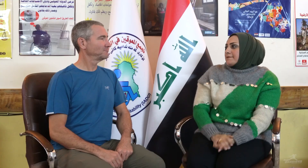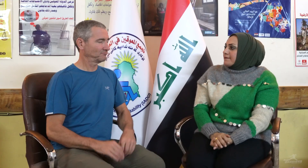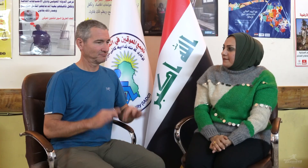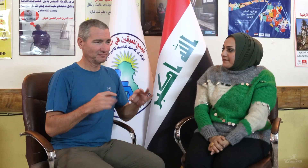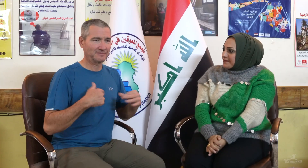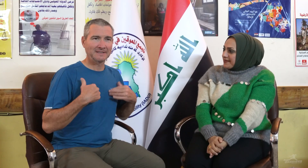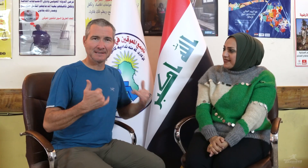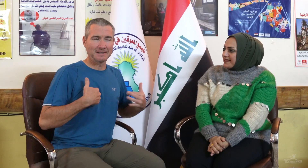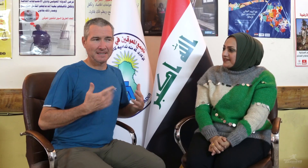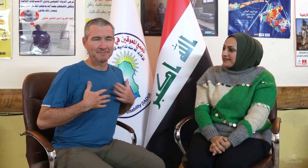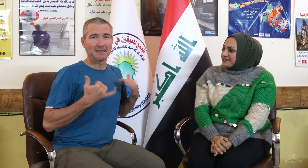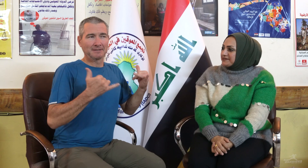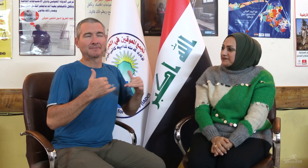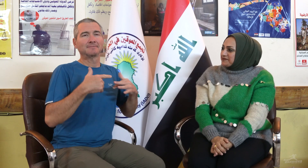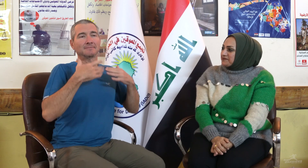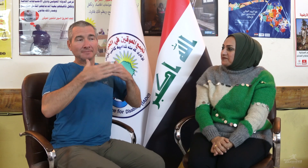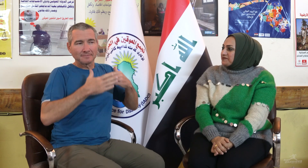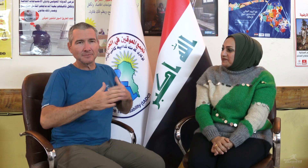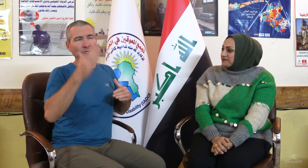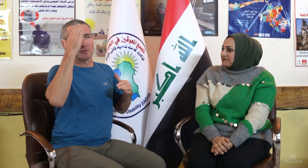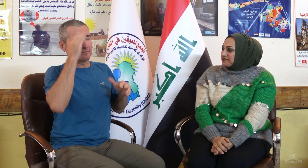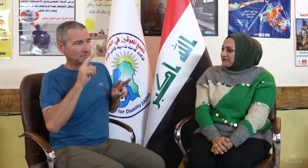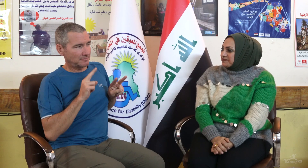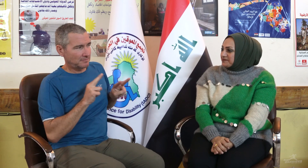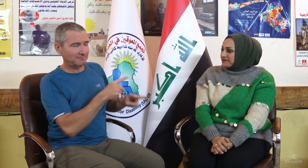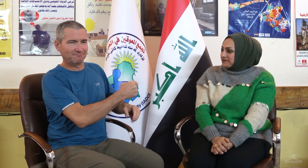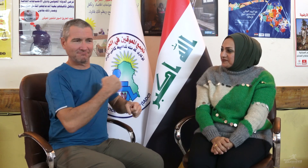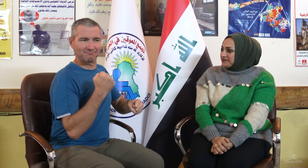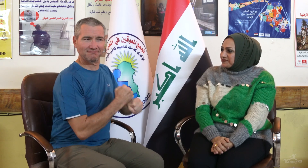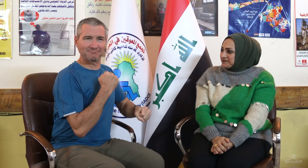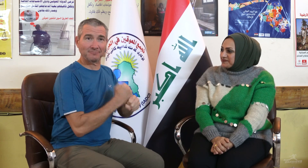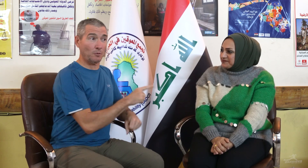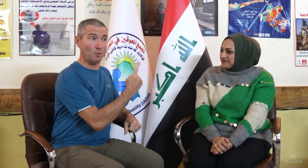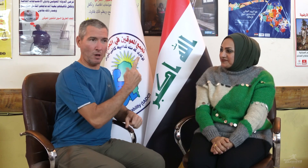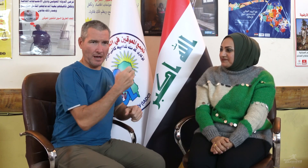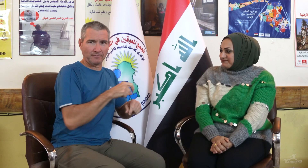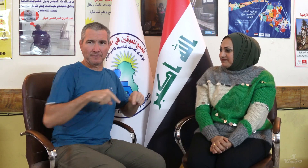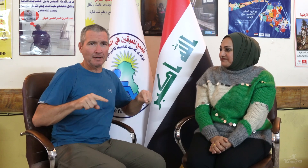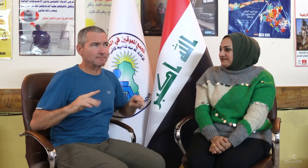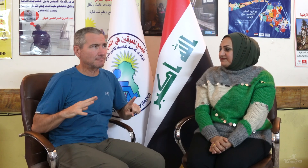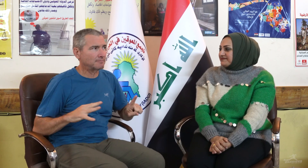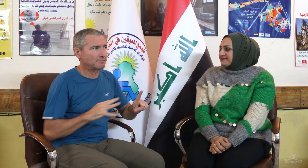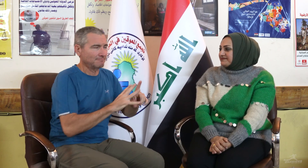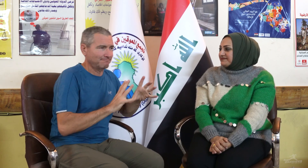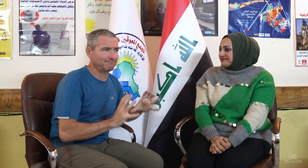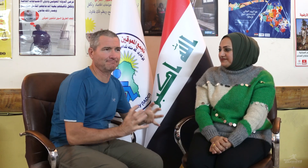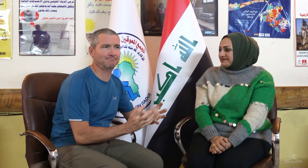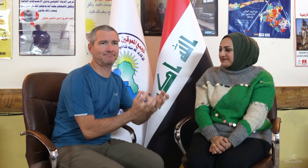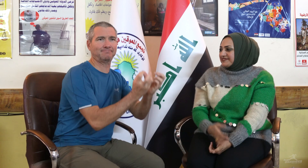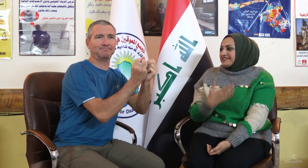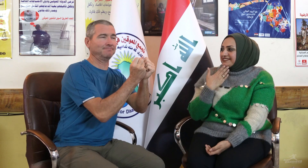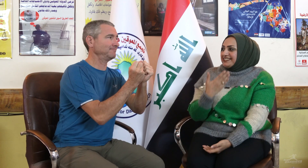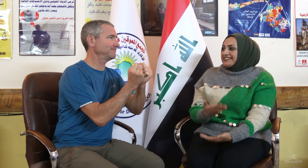Great. I cannot wait to keep seeing the work you will continue to do.